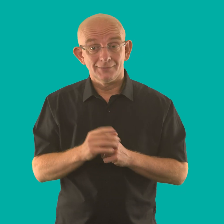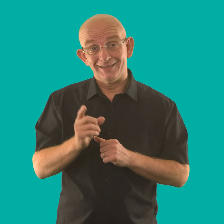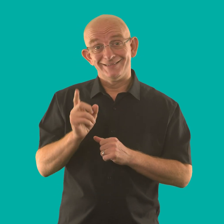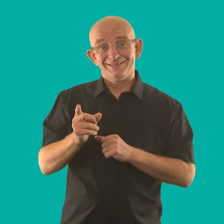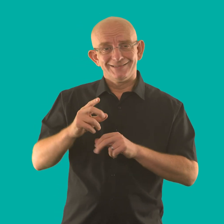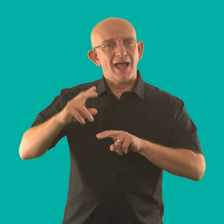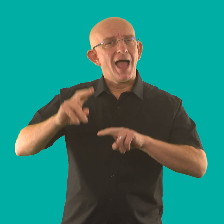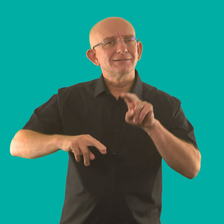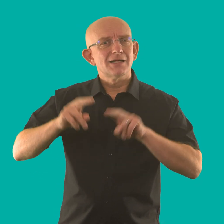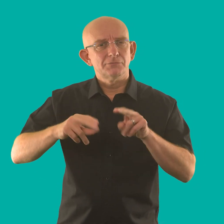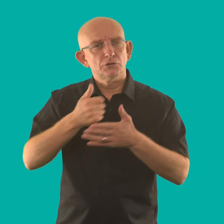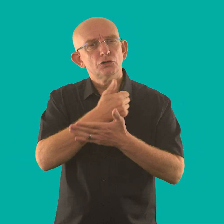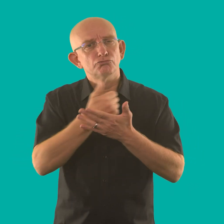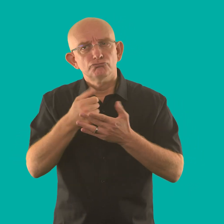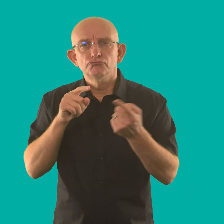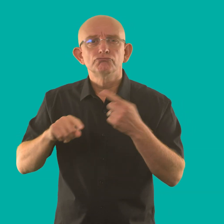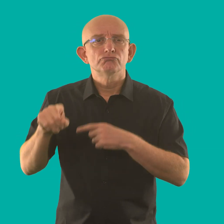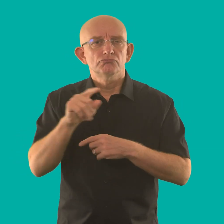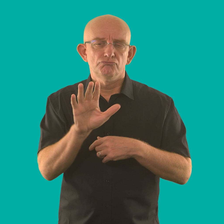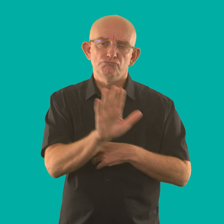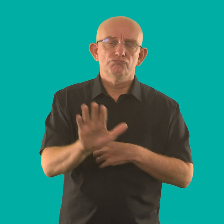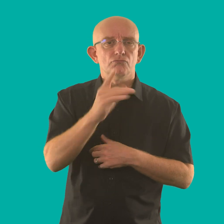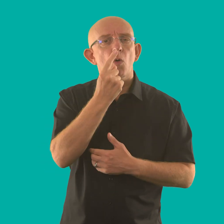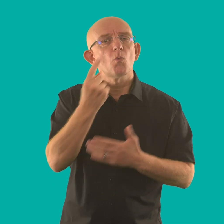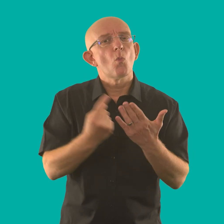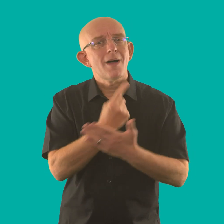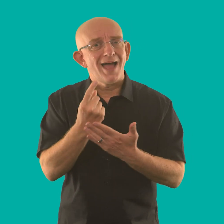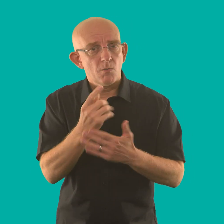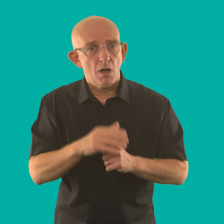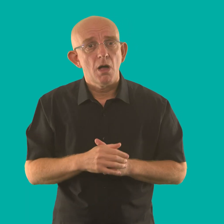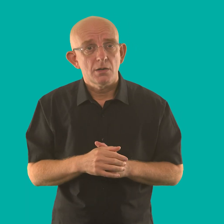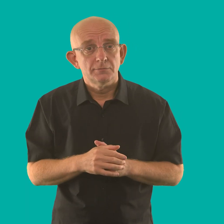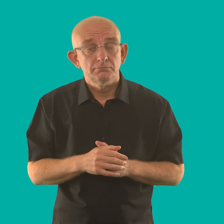The assessment usually lasts about one hour.